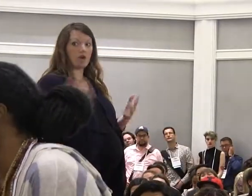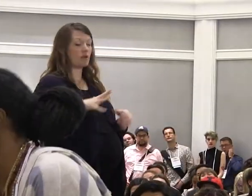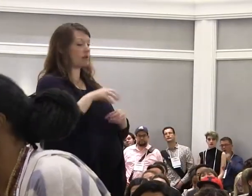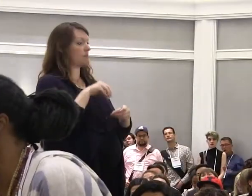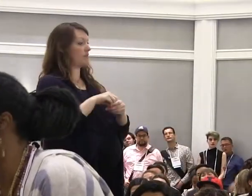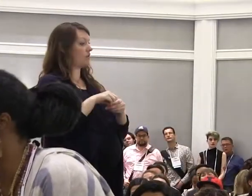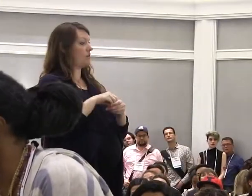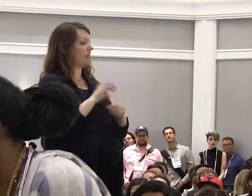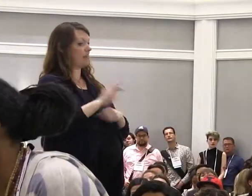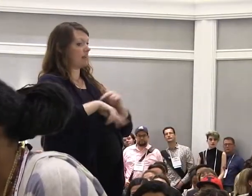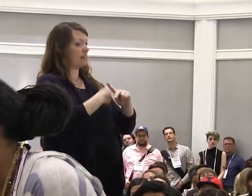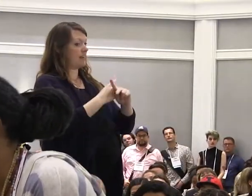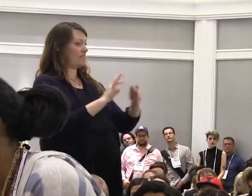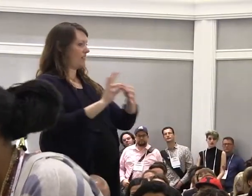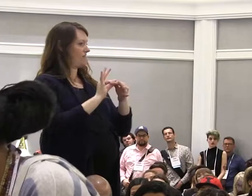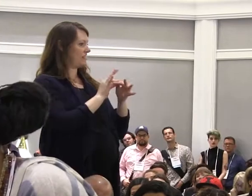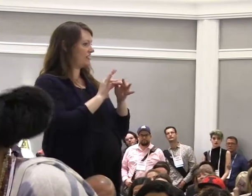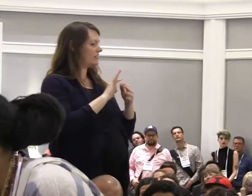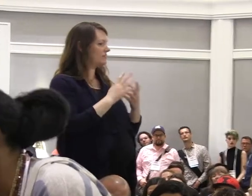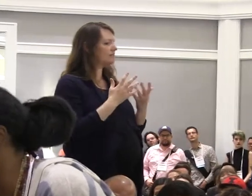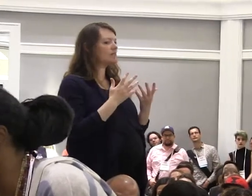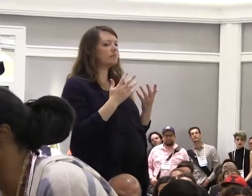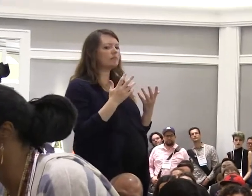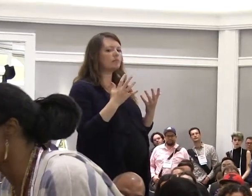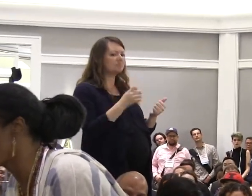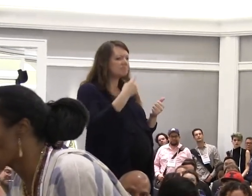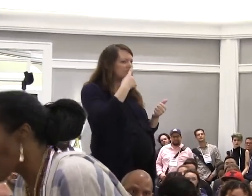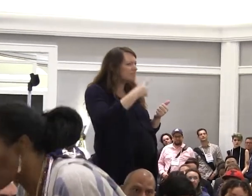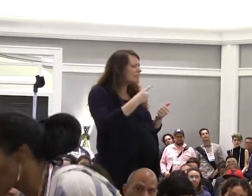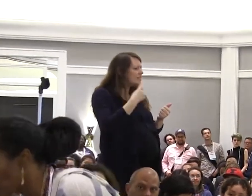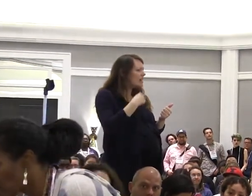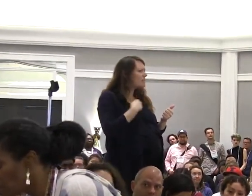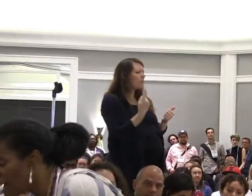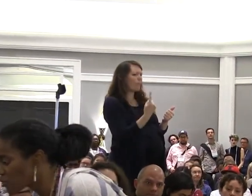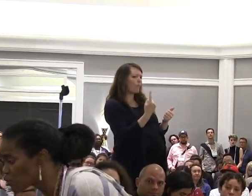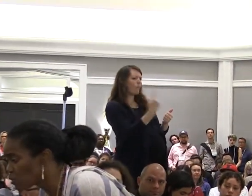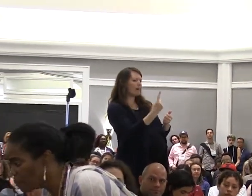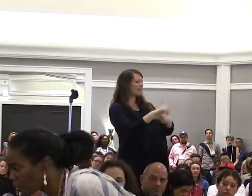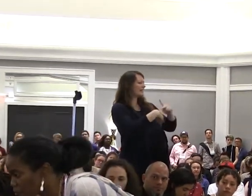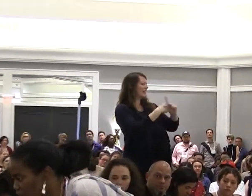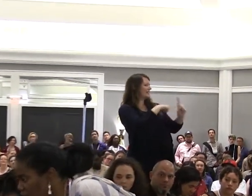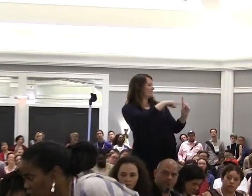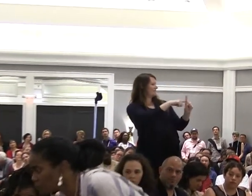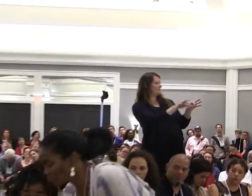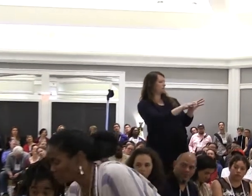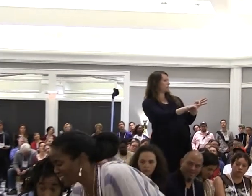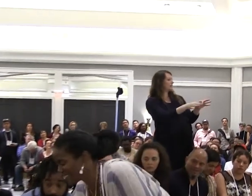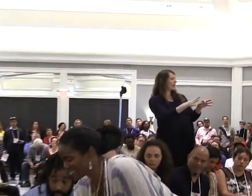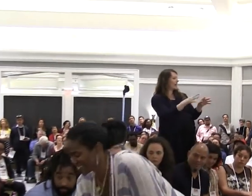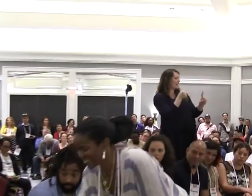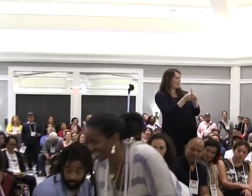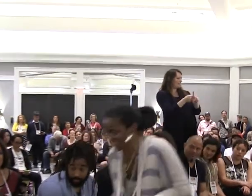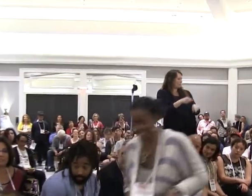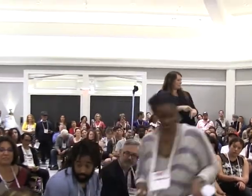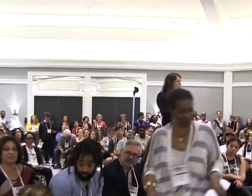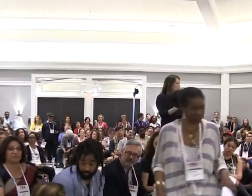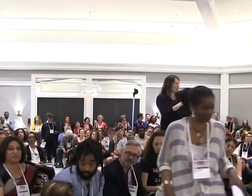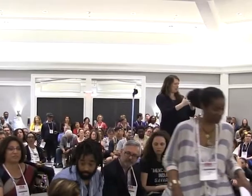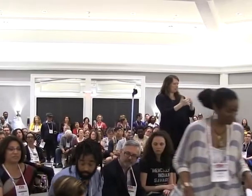if you want to give just an affirmation for how they have impacted you. (Carmen) My friend, Hannah. - (Hannah) Yes. Yes, affinity spaces.